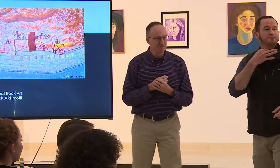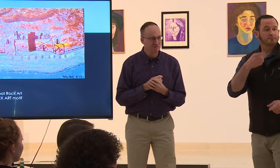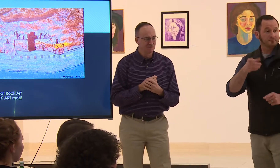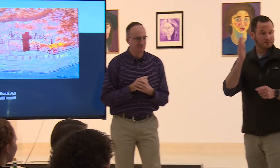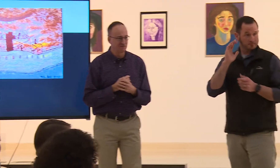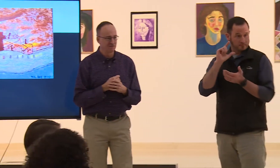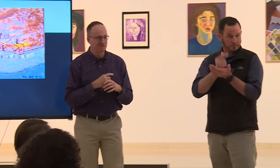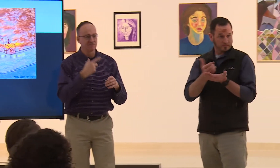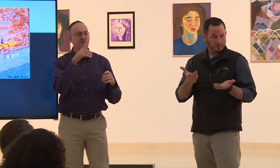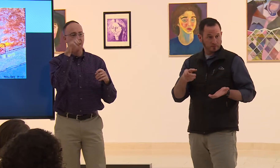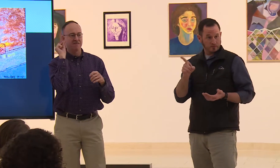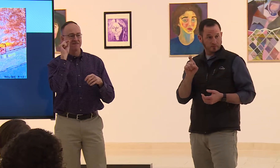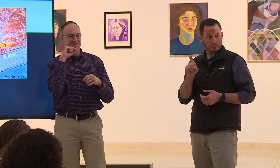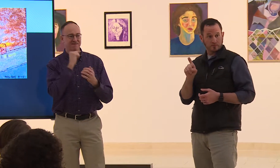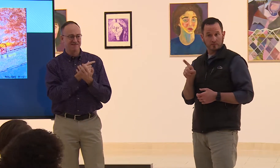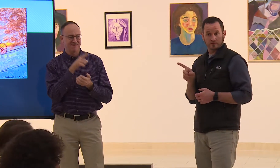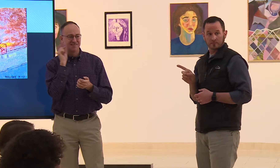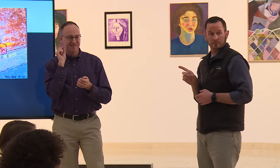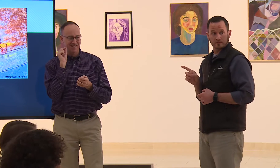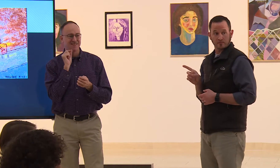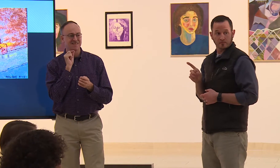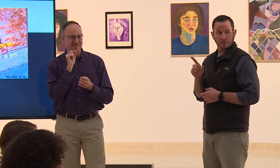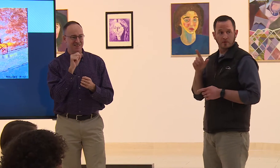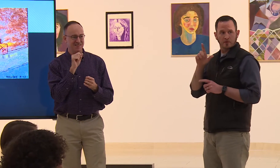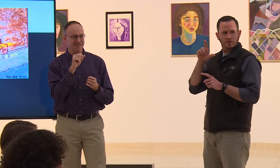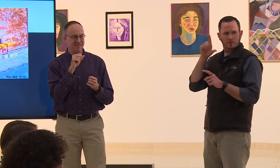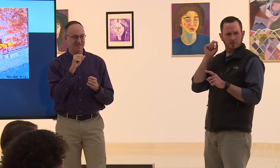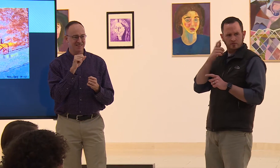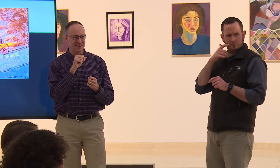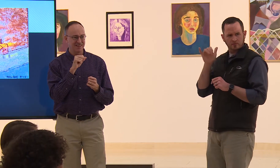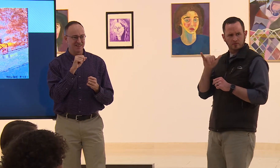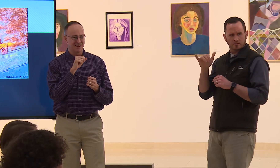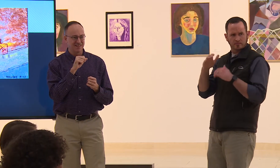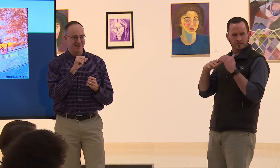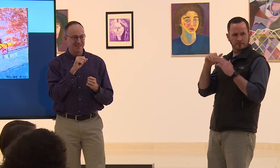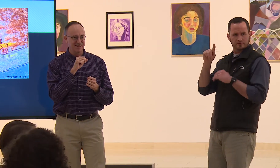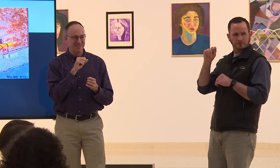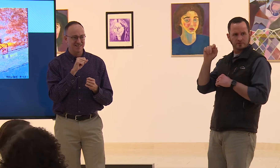Audience member: So did you graduate from here? Bob: I graduated from Gallaudet.